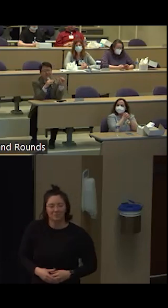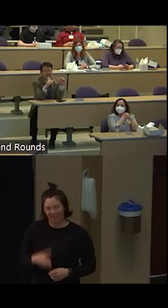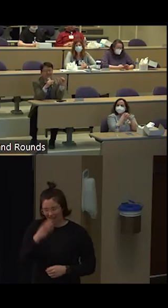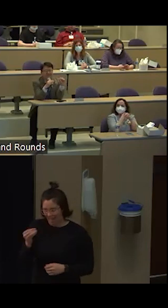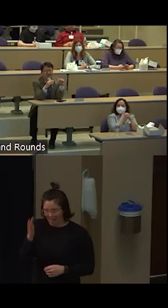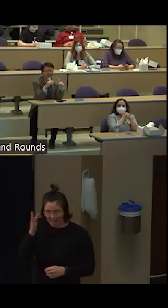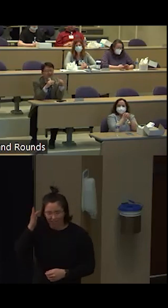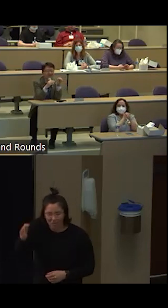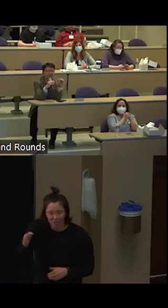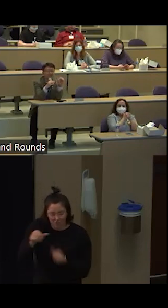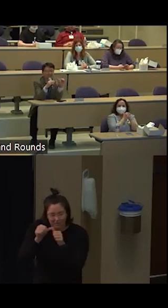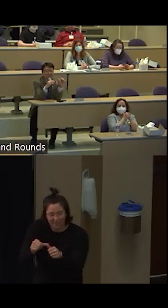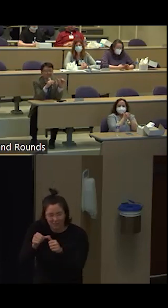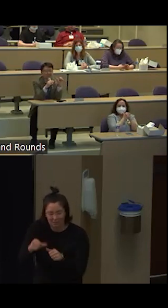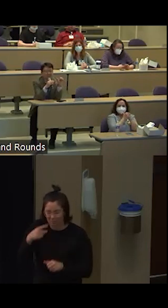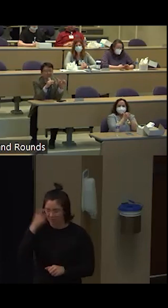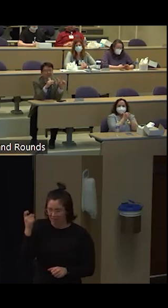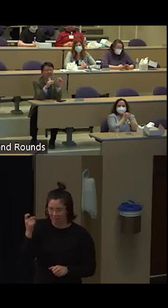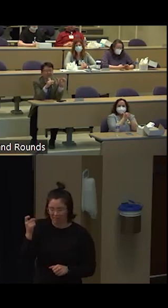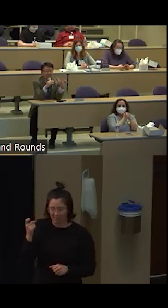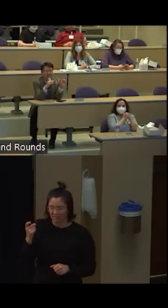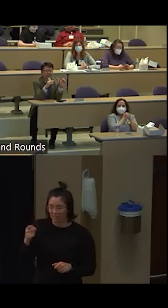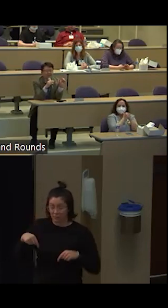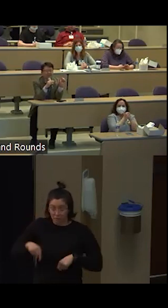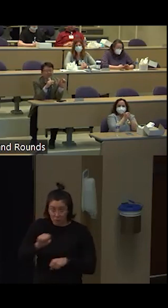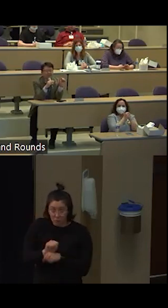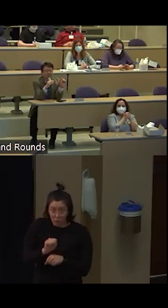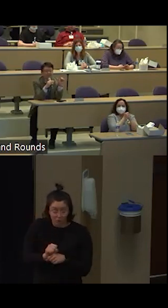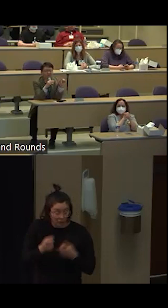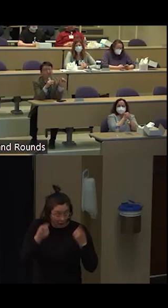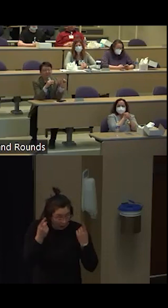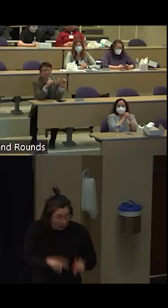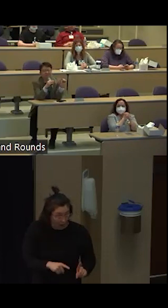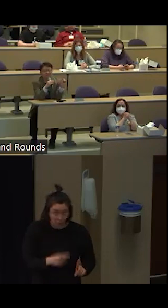them because sometimes it's Innovative work happens to be just a one-time event